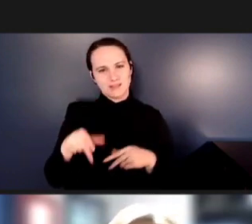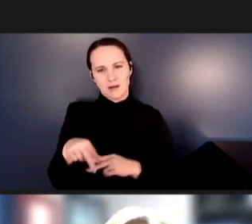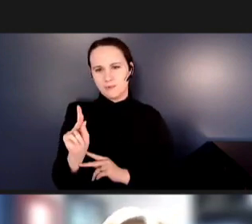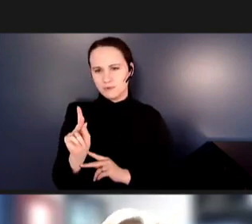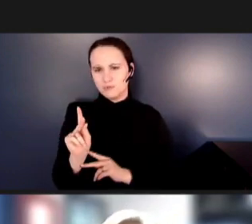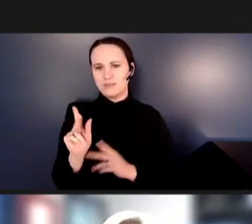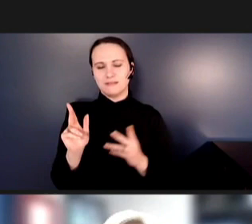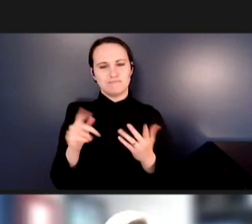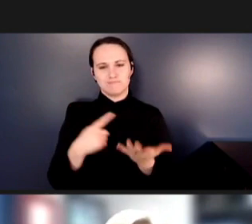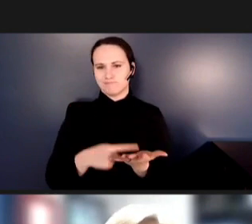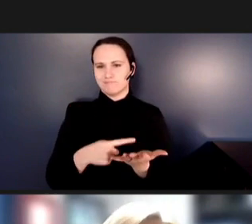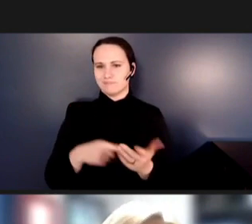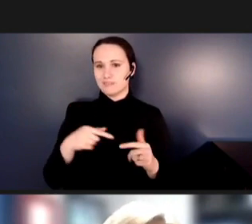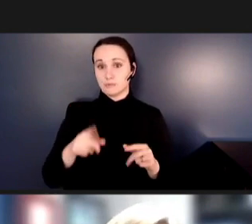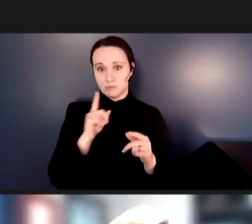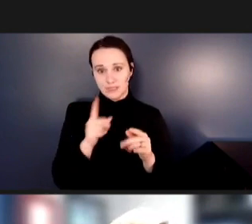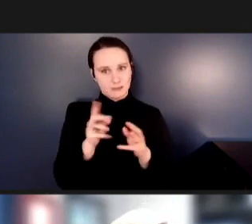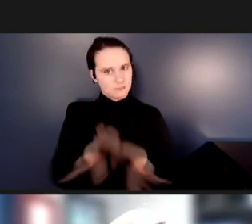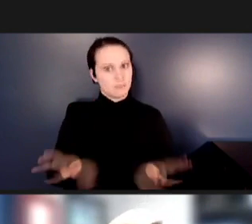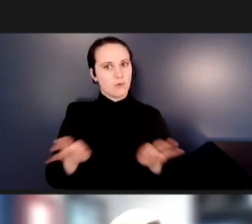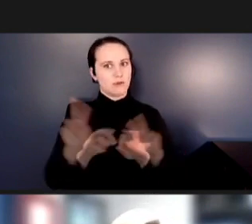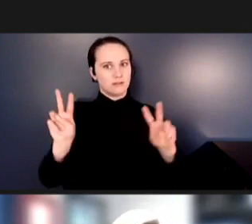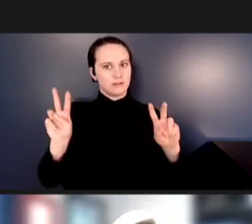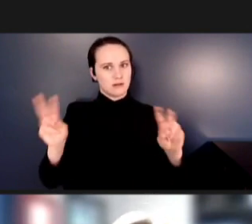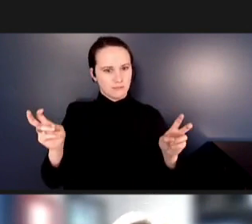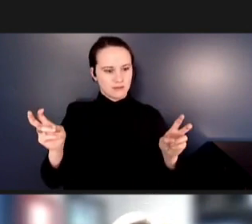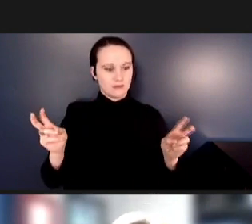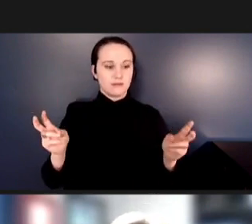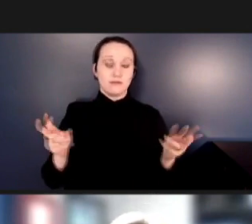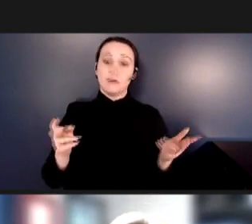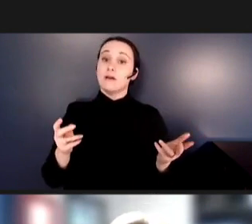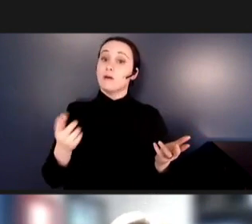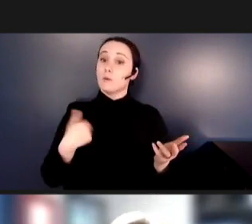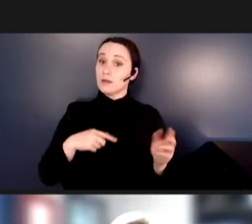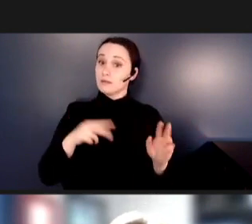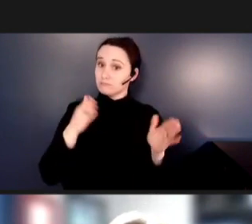about this really important topic. And, you know, when we're looking at, you can go ahead